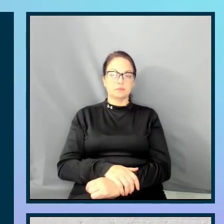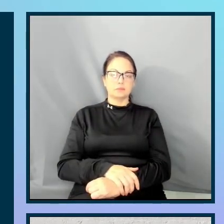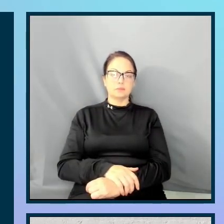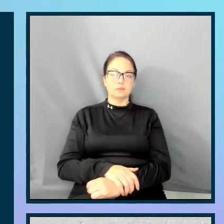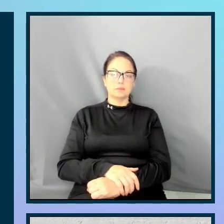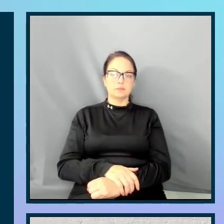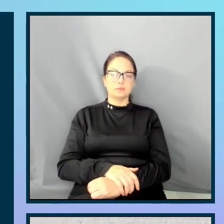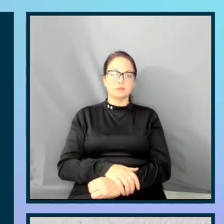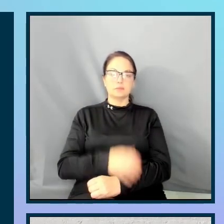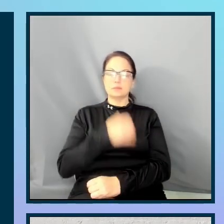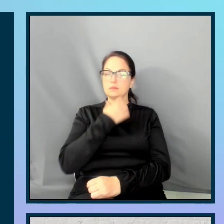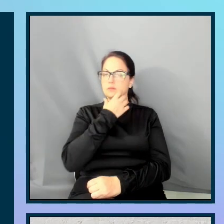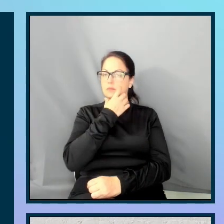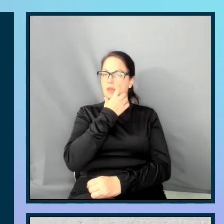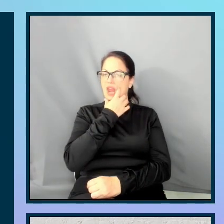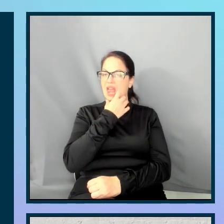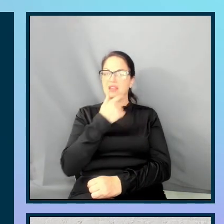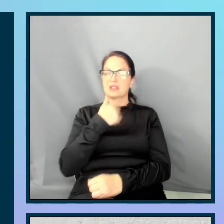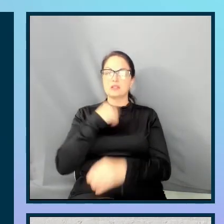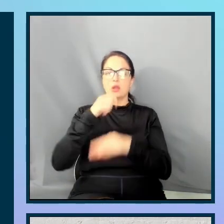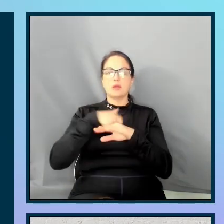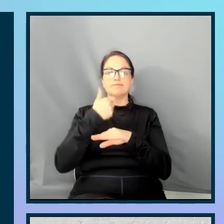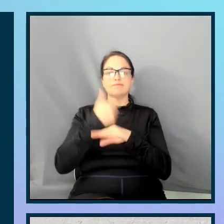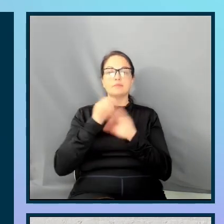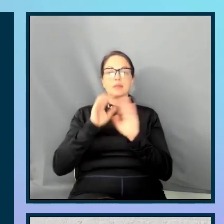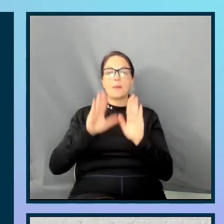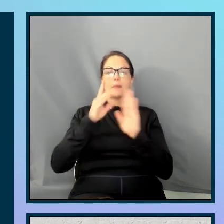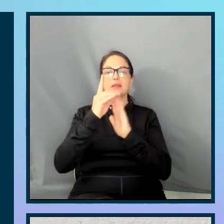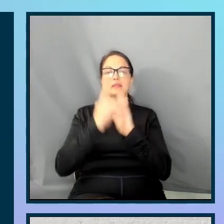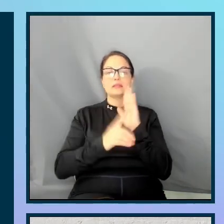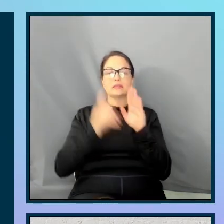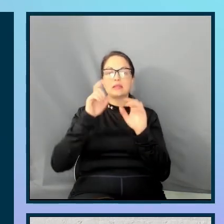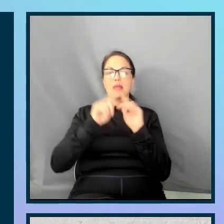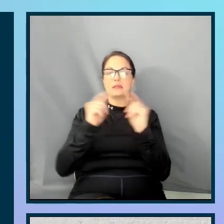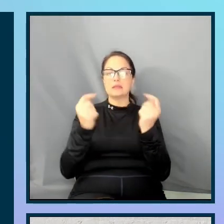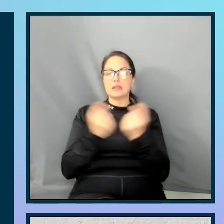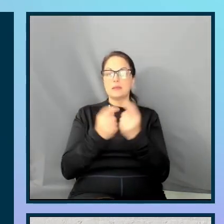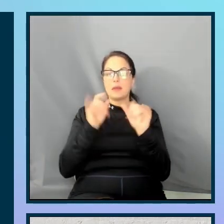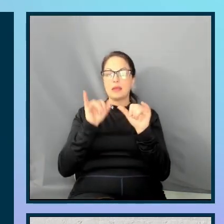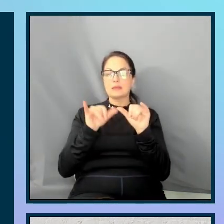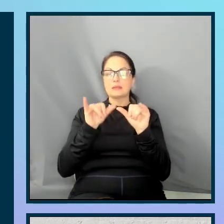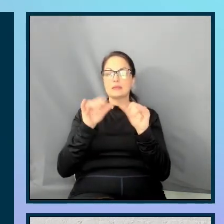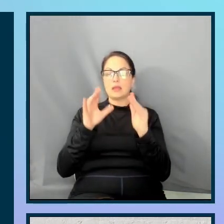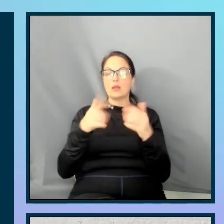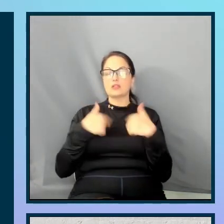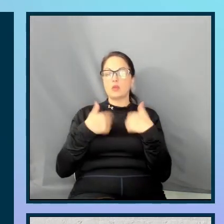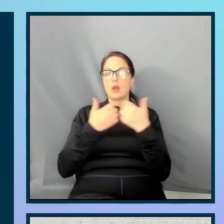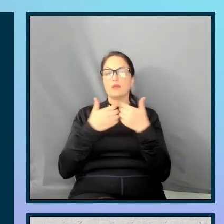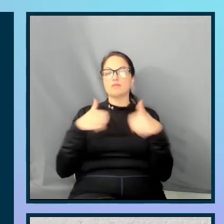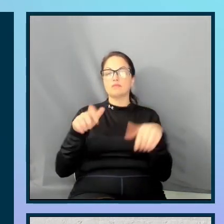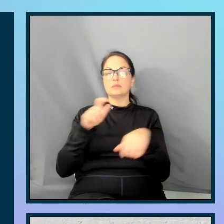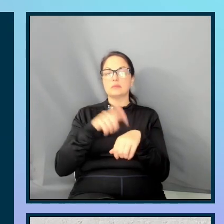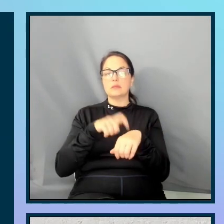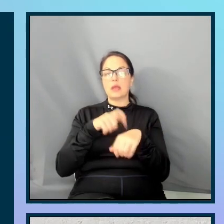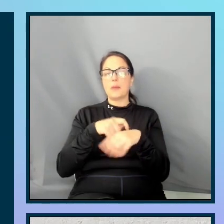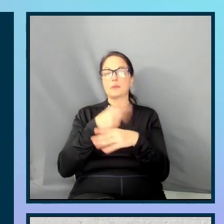I was placed on an amazing design team as an engineer, so I split my time between both.